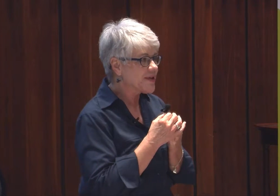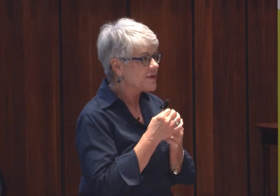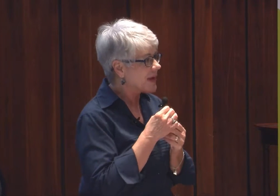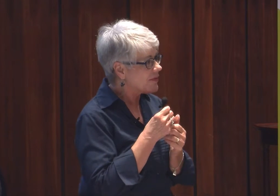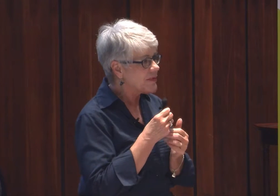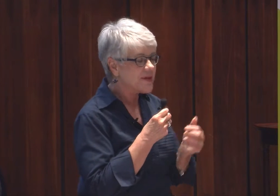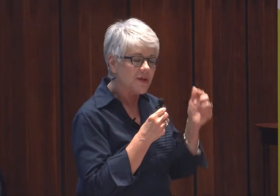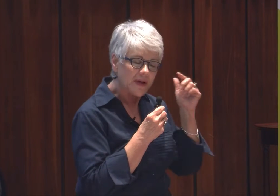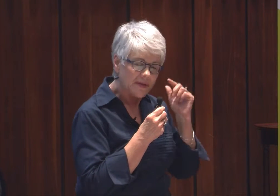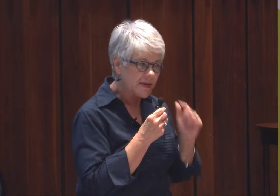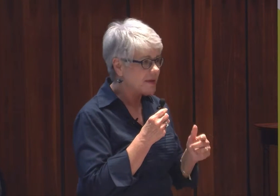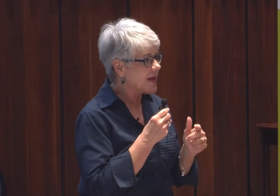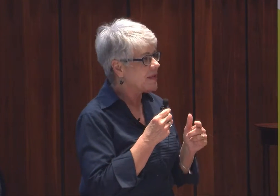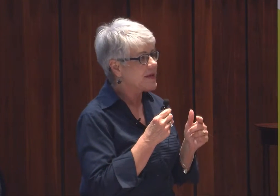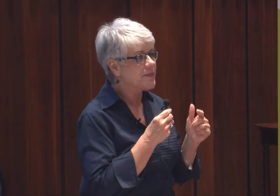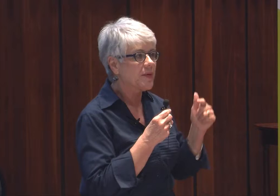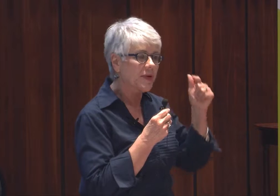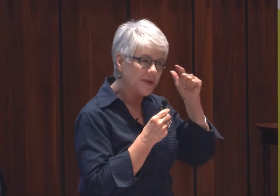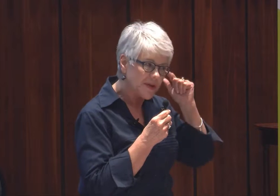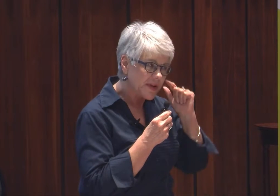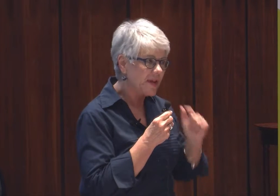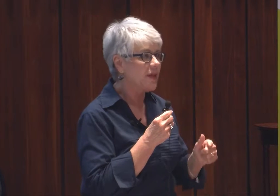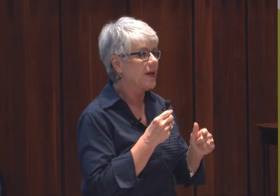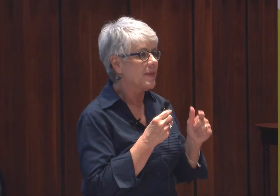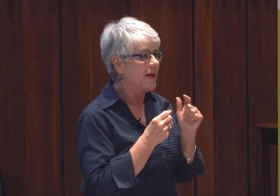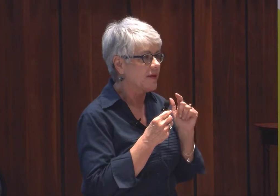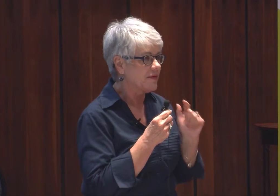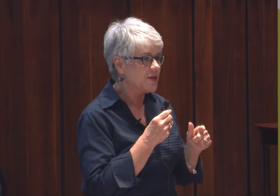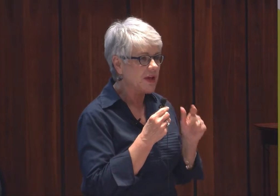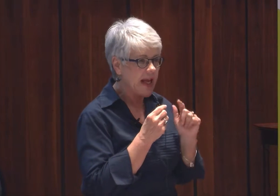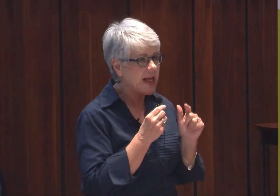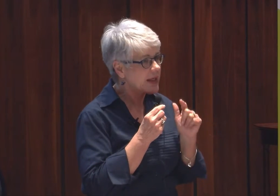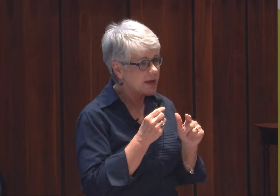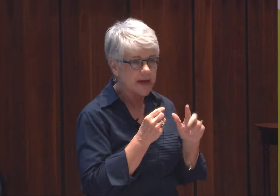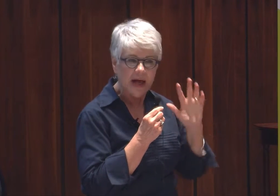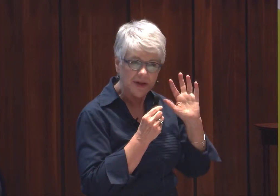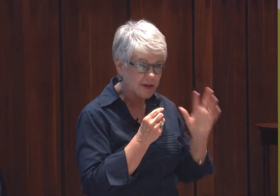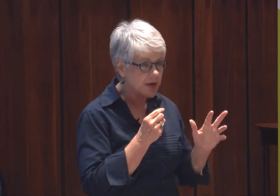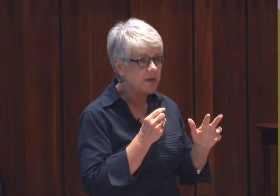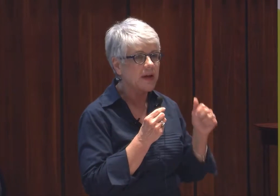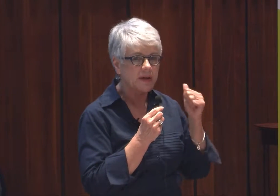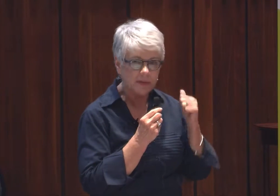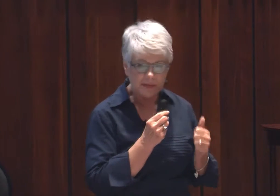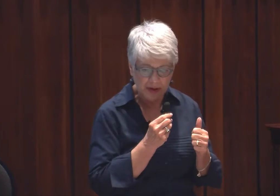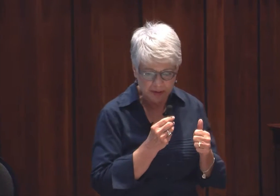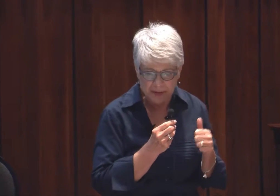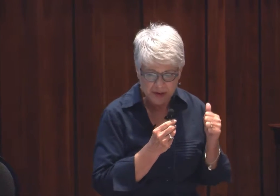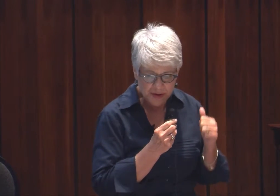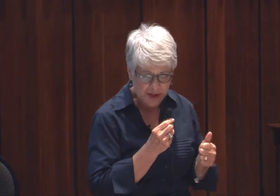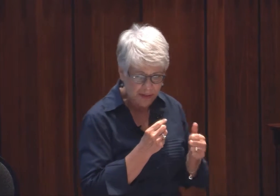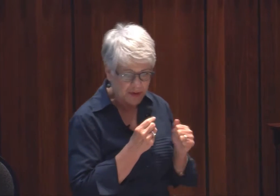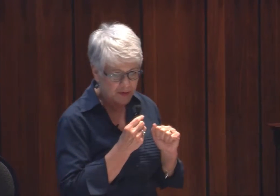issues right from the start. If there's a baby that's born prematurely, think about vision and hearing - not just one or the other but both. Make sure you get both of